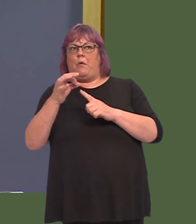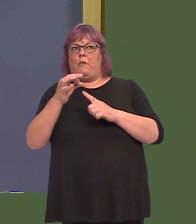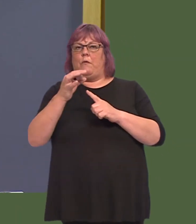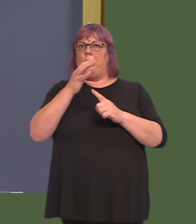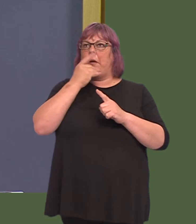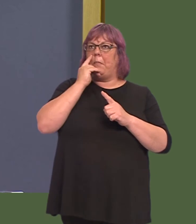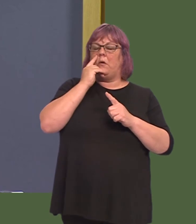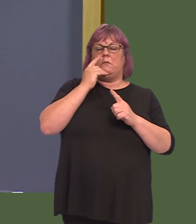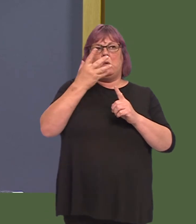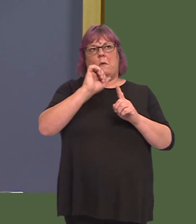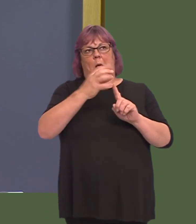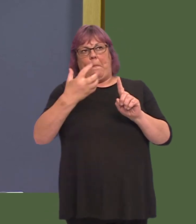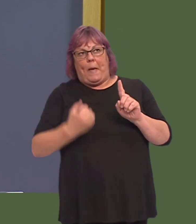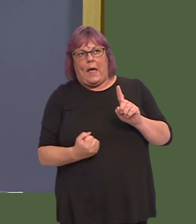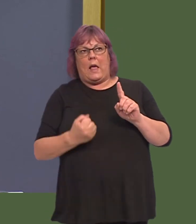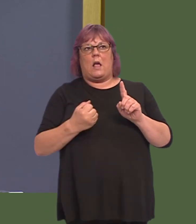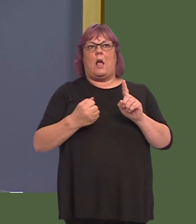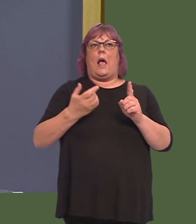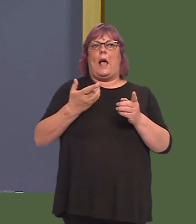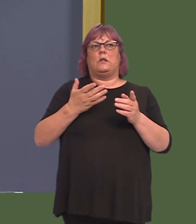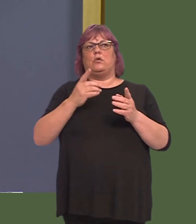and gender inequalities in the workplace.